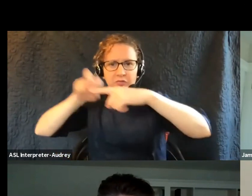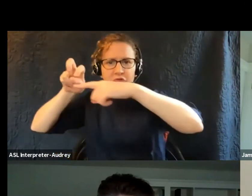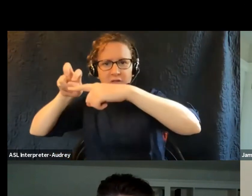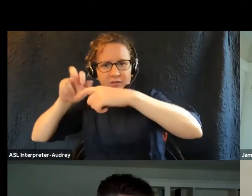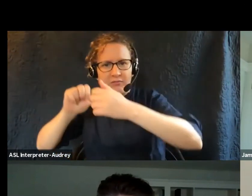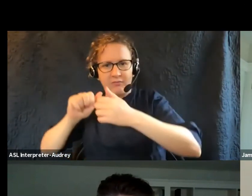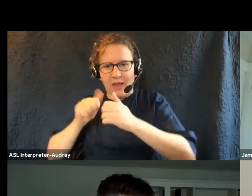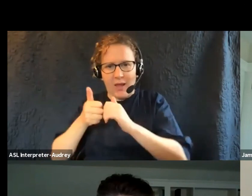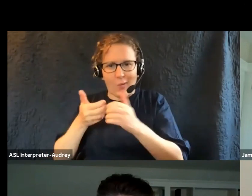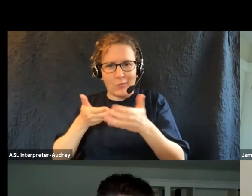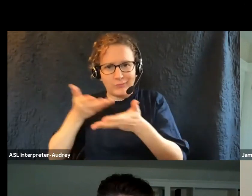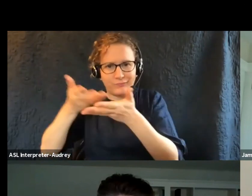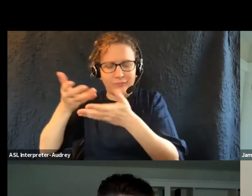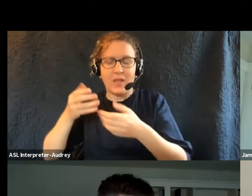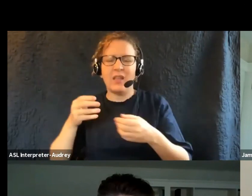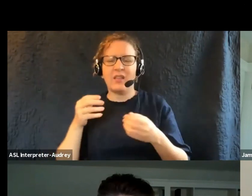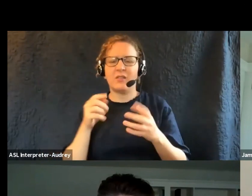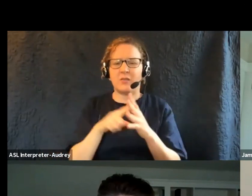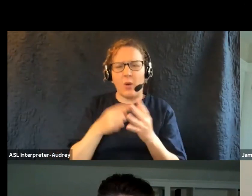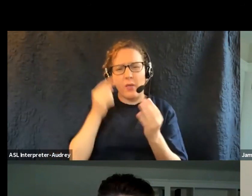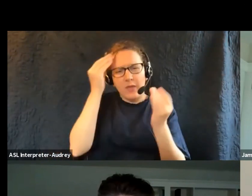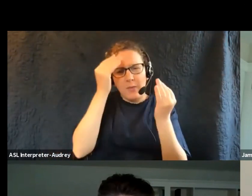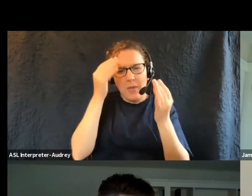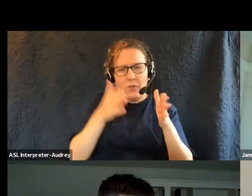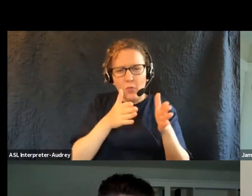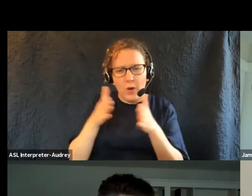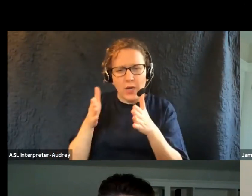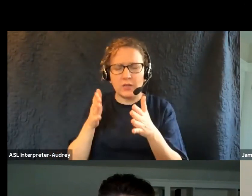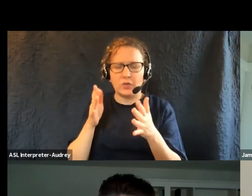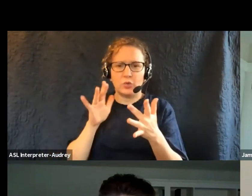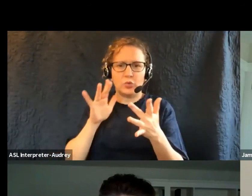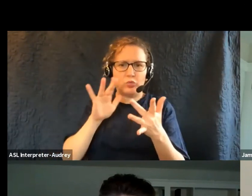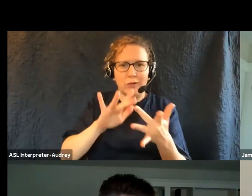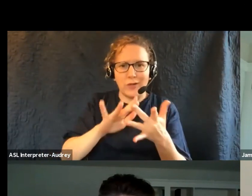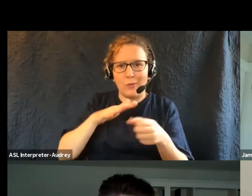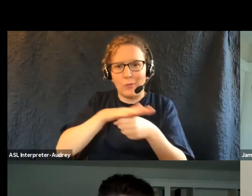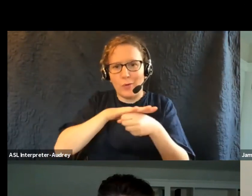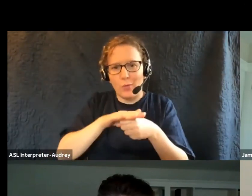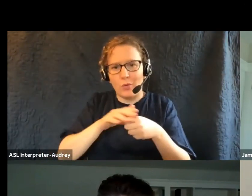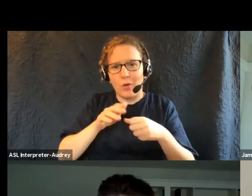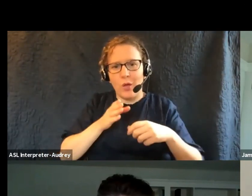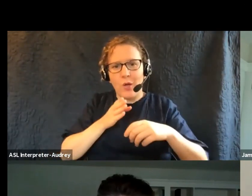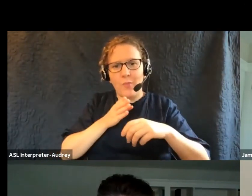about the ways that you can reach out to your local postsecondary transition program and